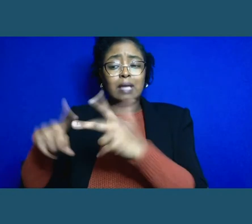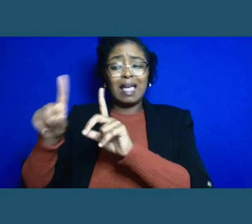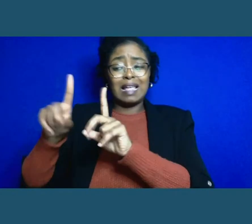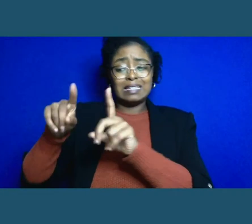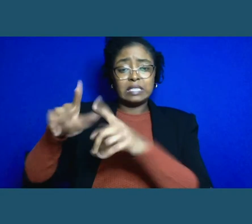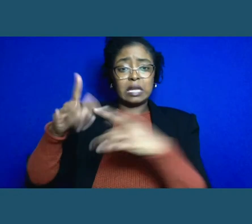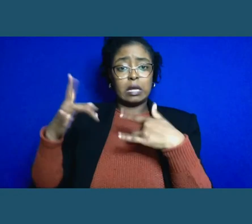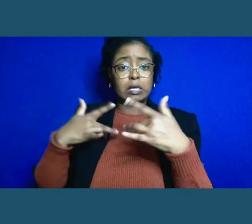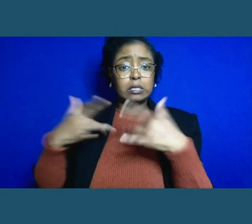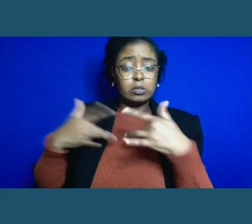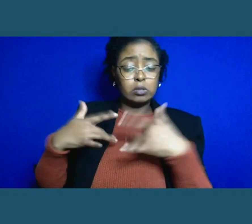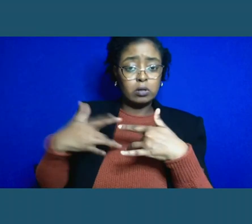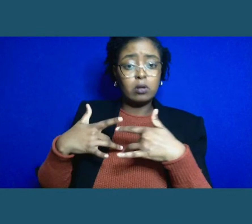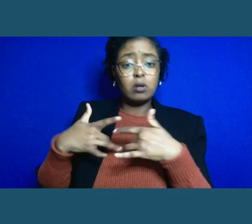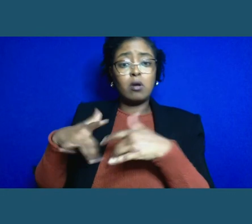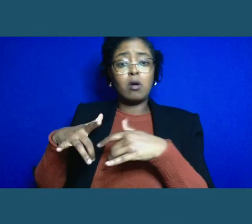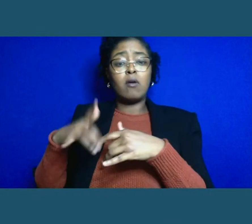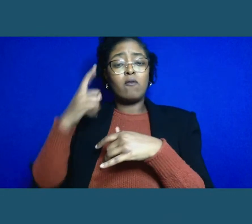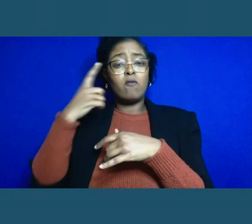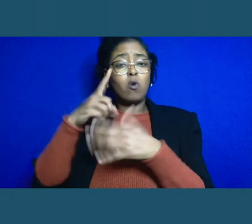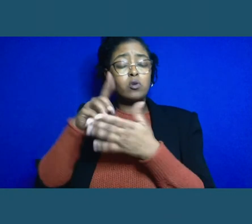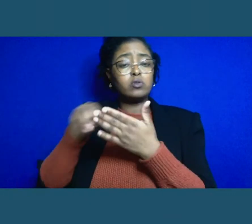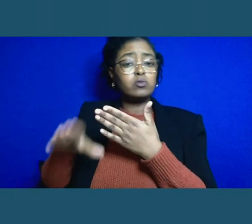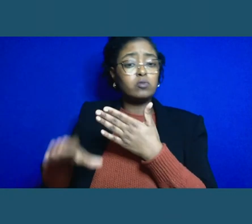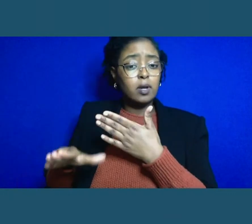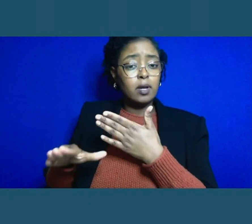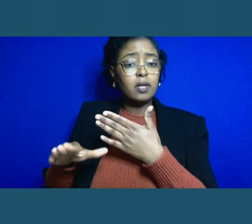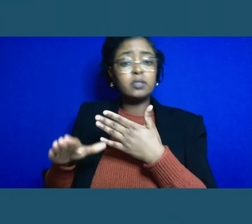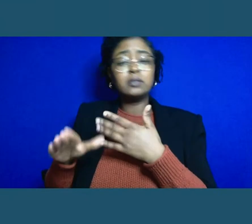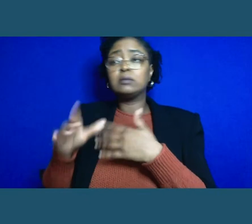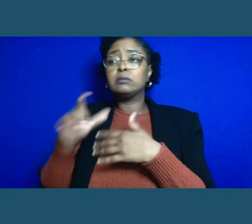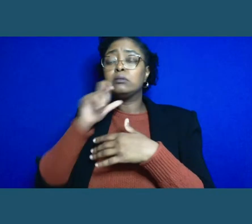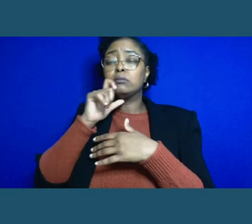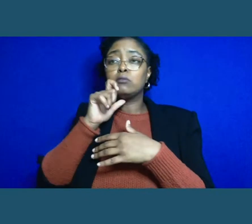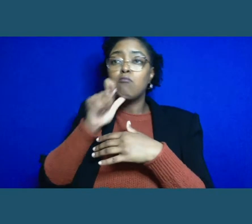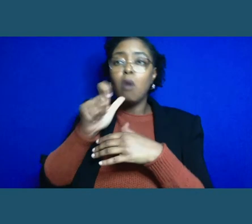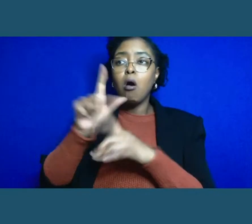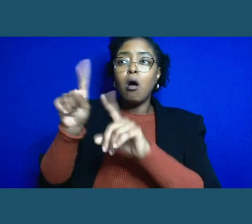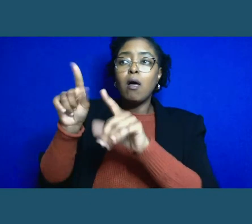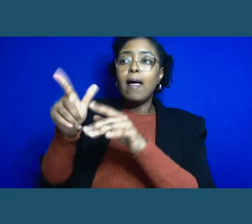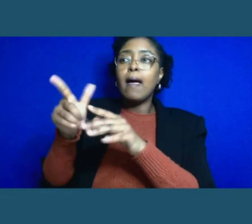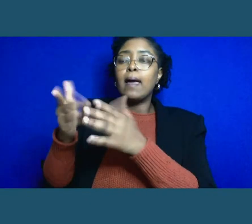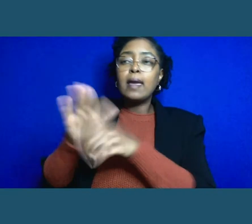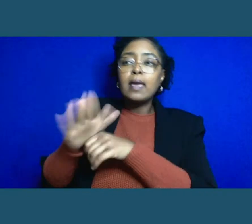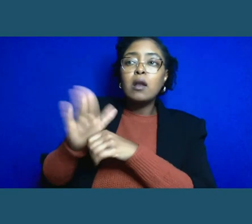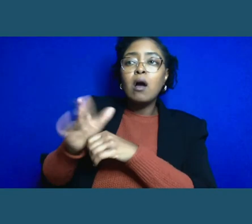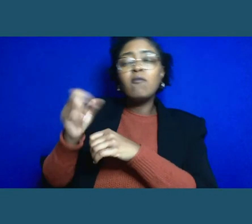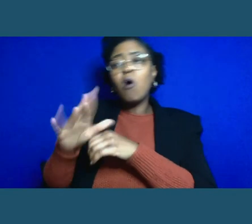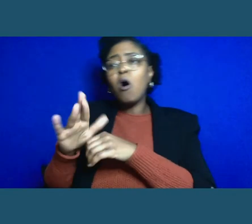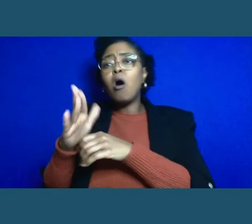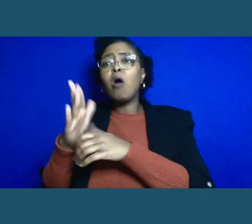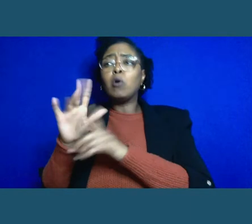or the next area, rather into attendance concerns that we have